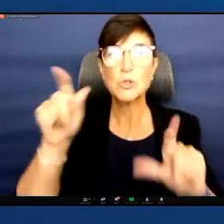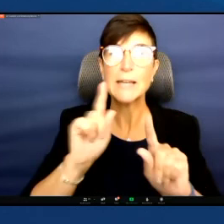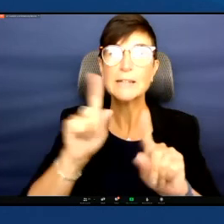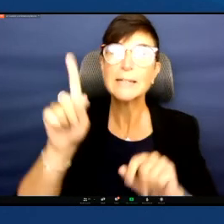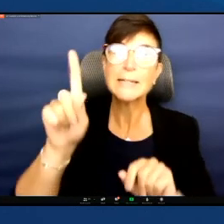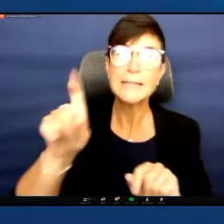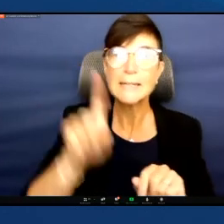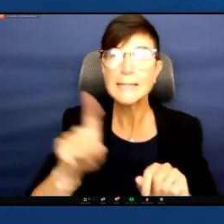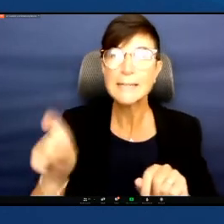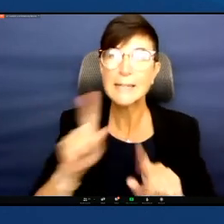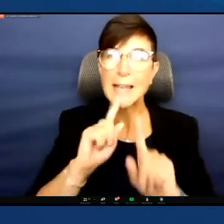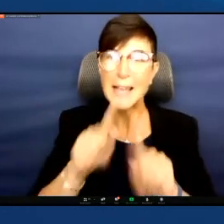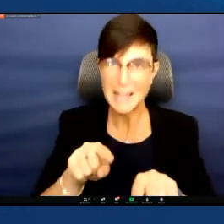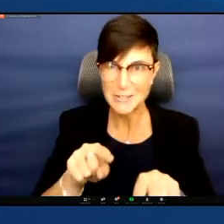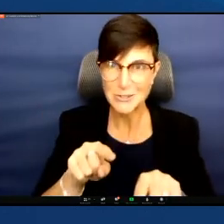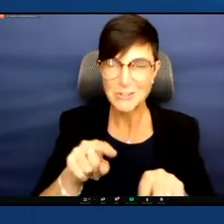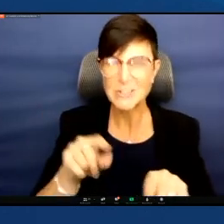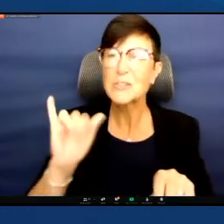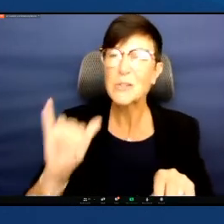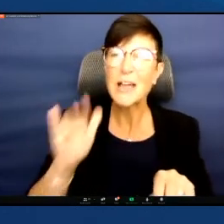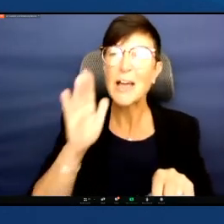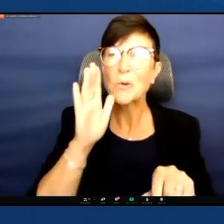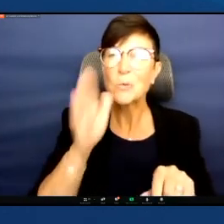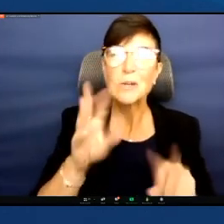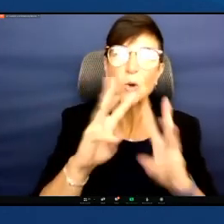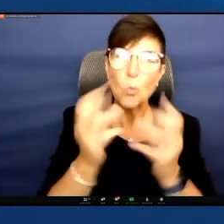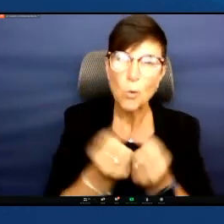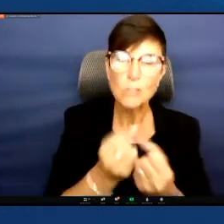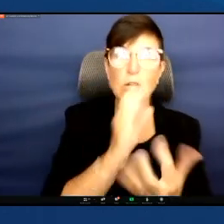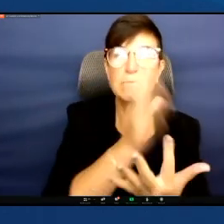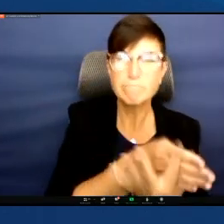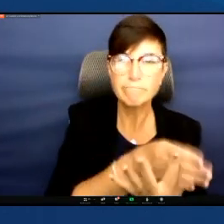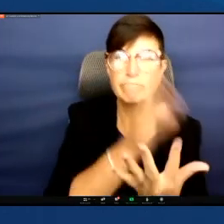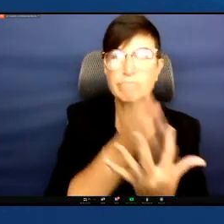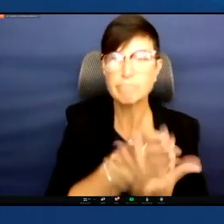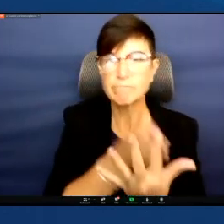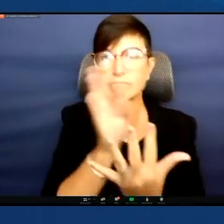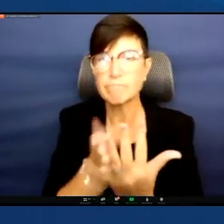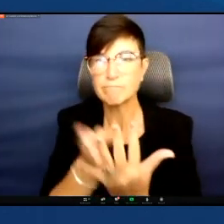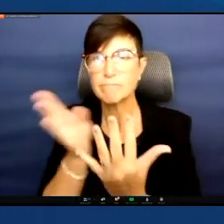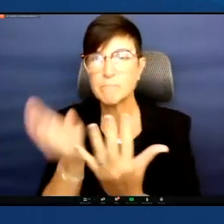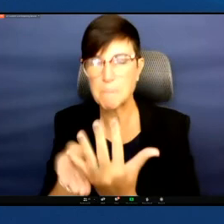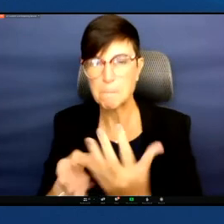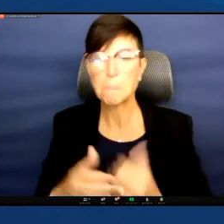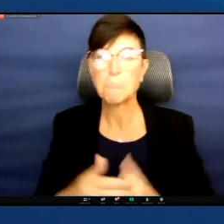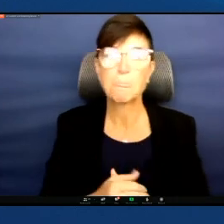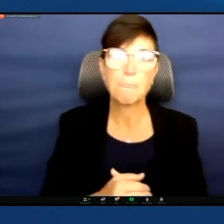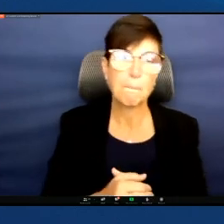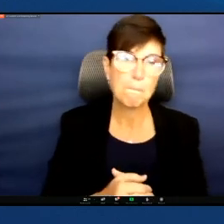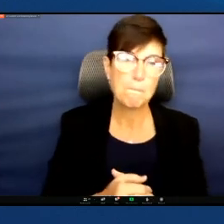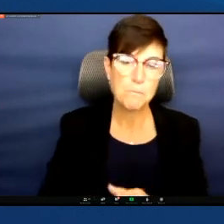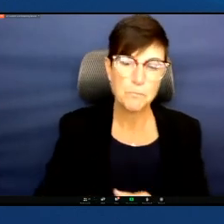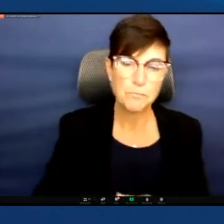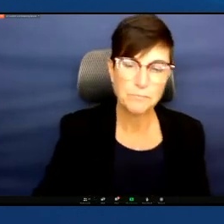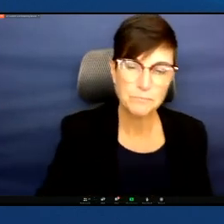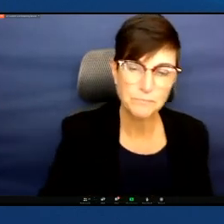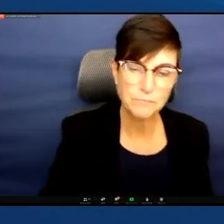my voice. Robert will be running the polls. As you'll see, these are meant to test your knowledge of the county's budget, and I'll let you know